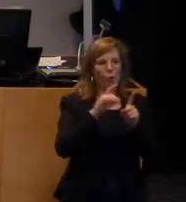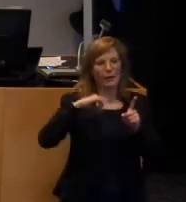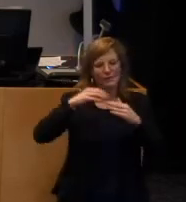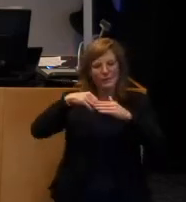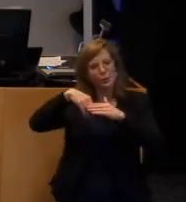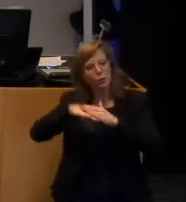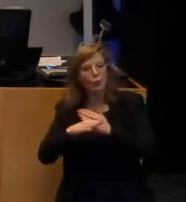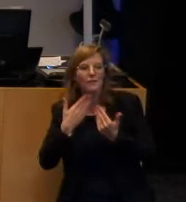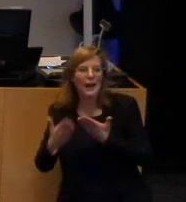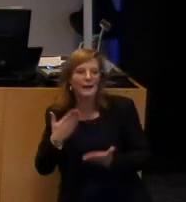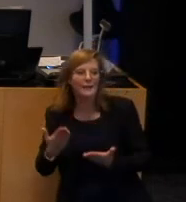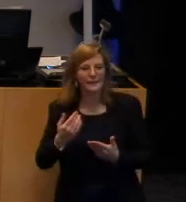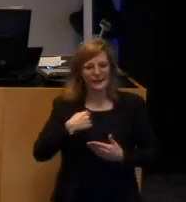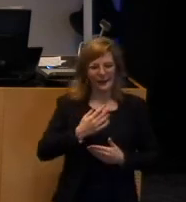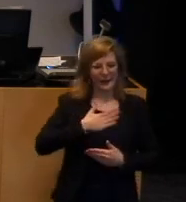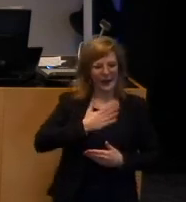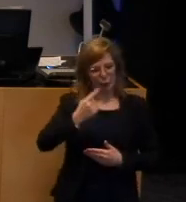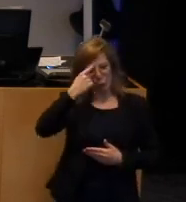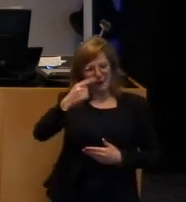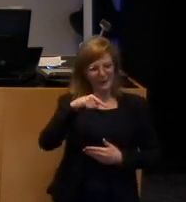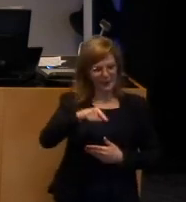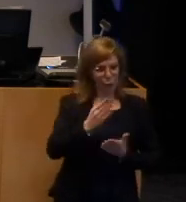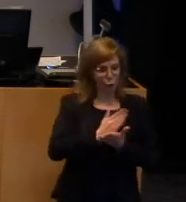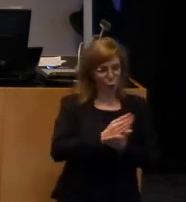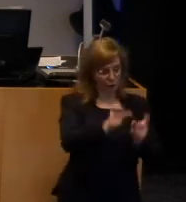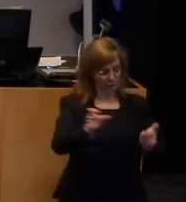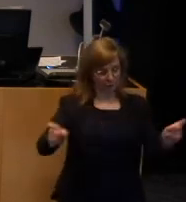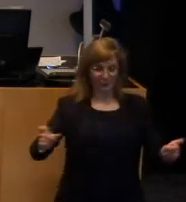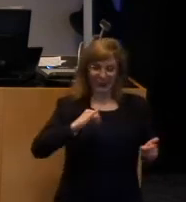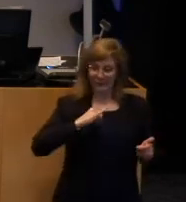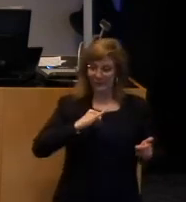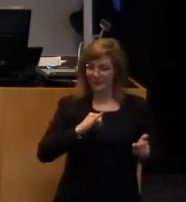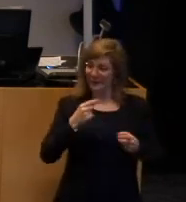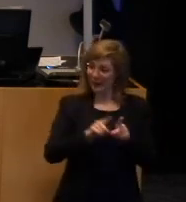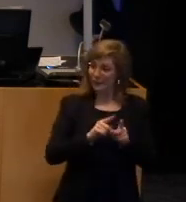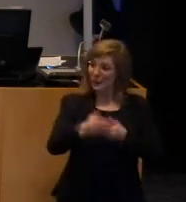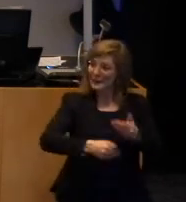so is there a degree of uniformity in how interpreters use linguistic interpreting strategies?